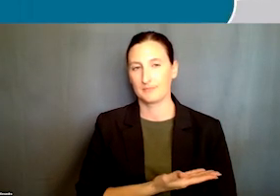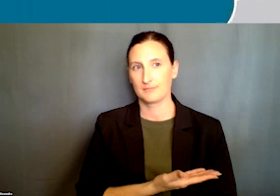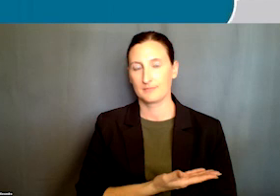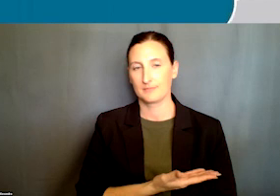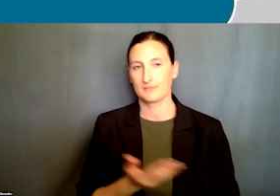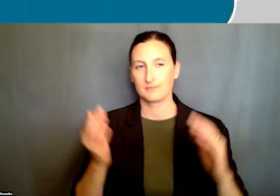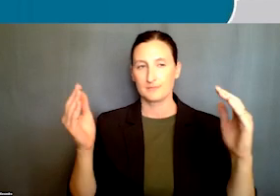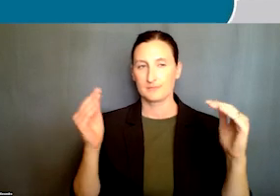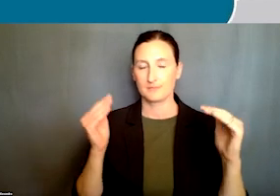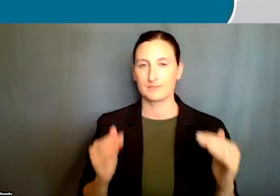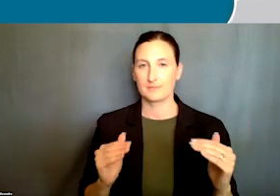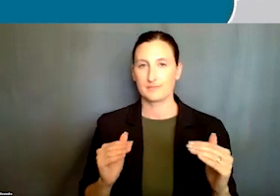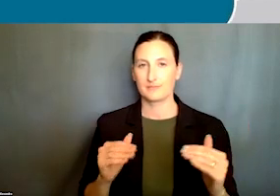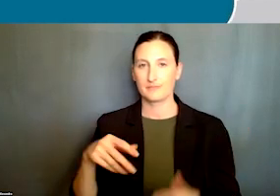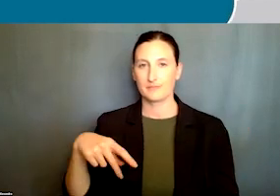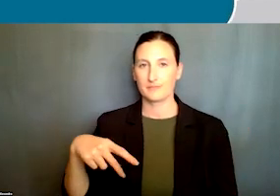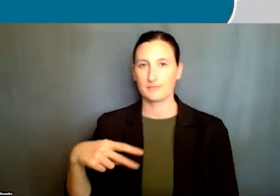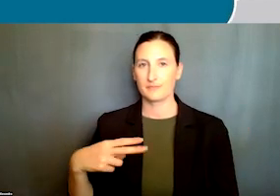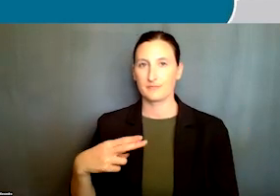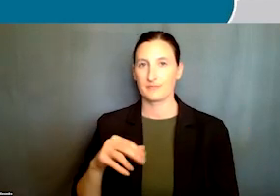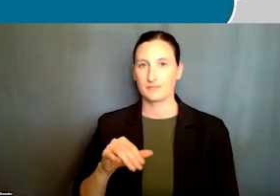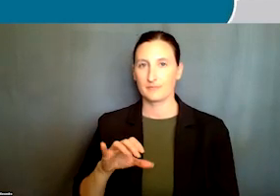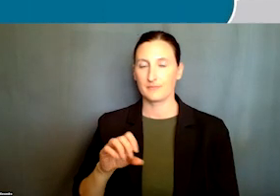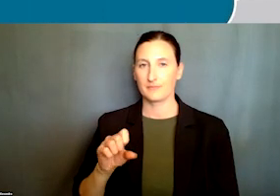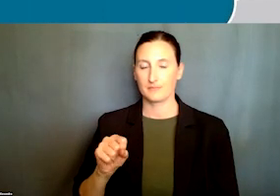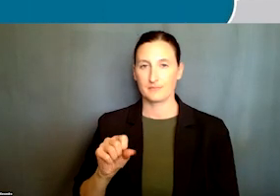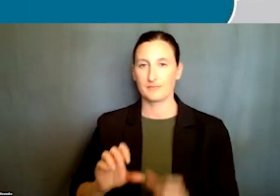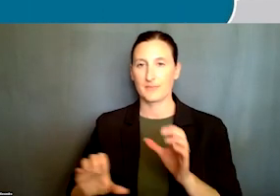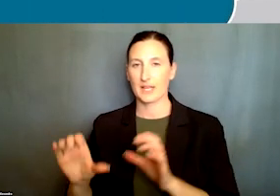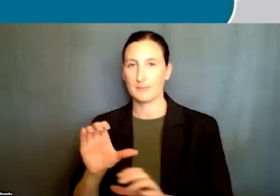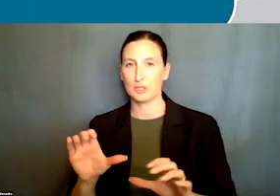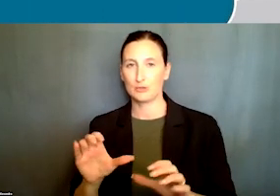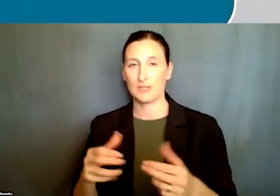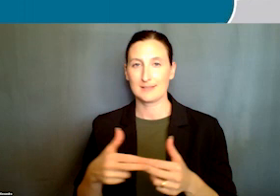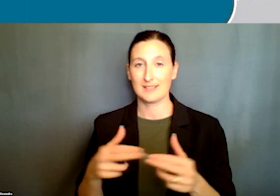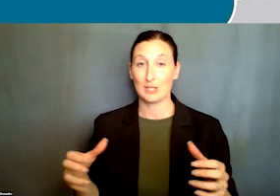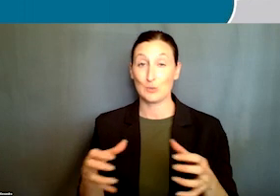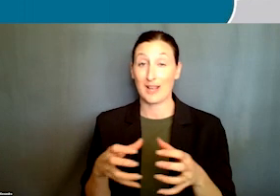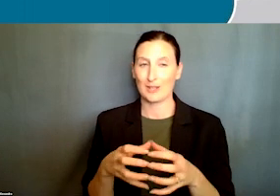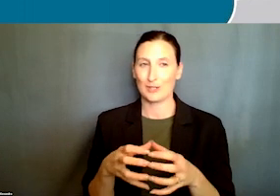Next, Physics and Chemistry get their own slide together so PREP is partnerships for